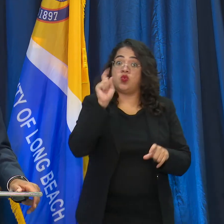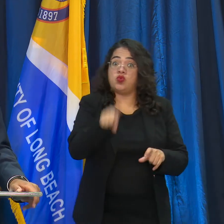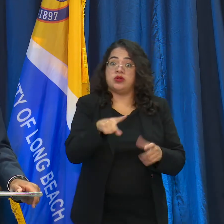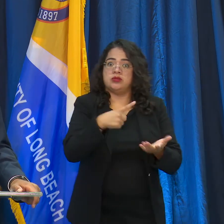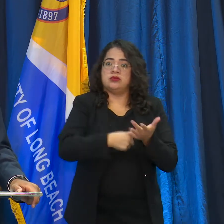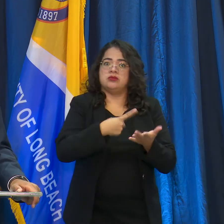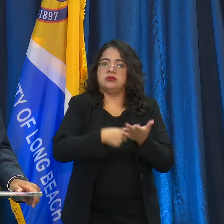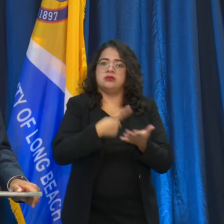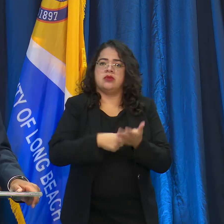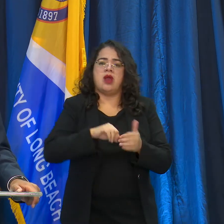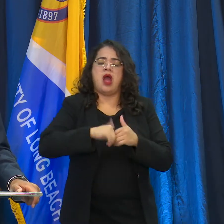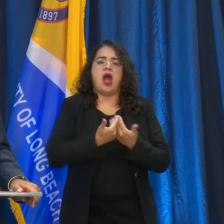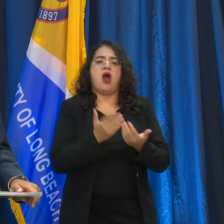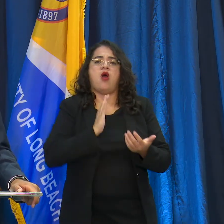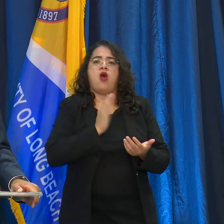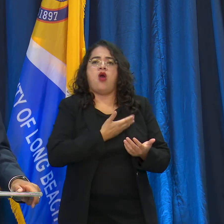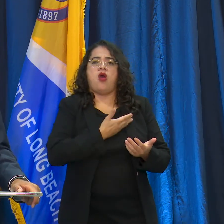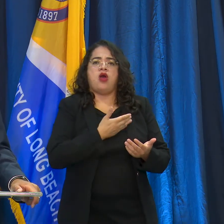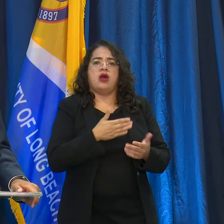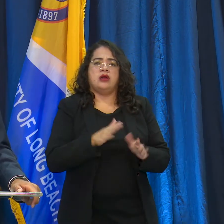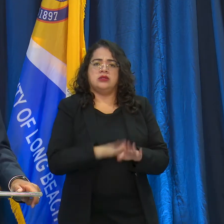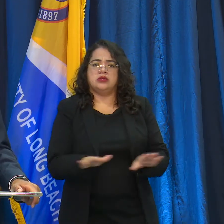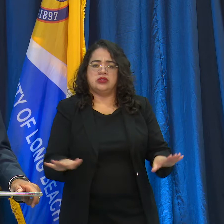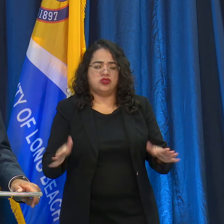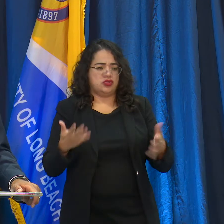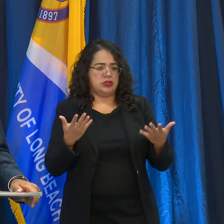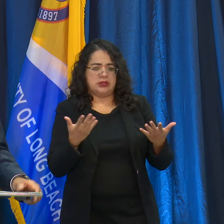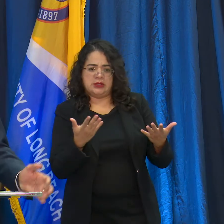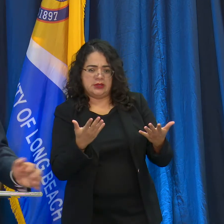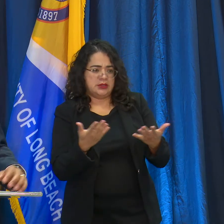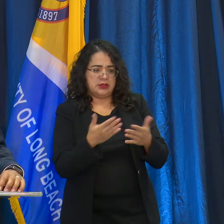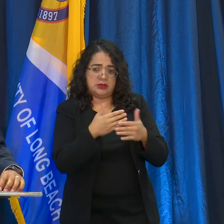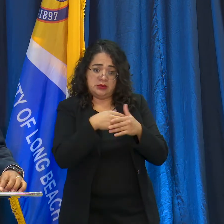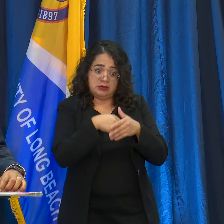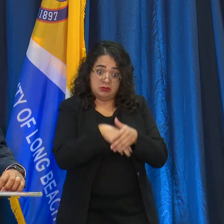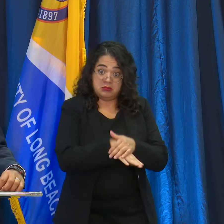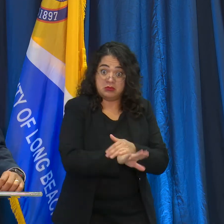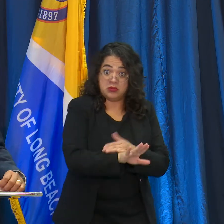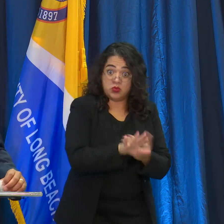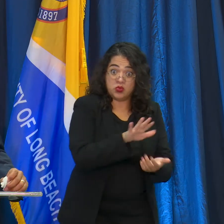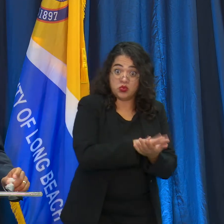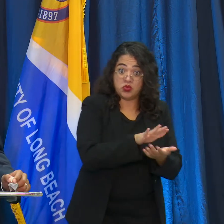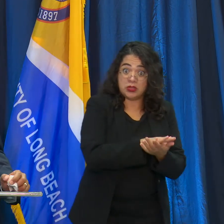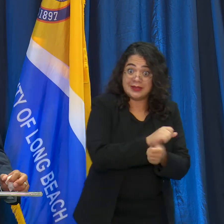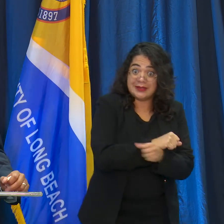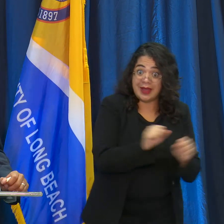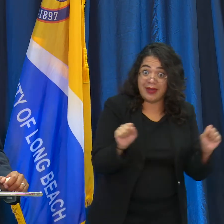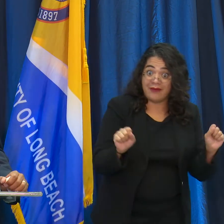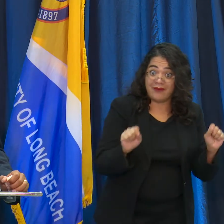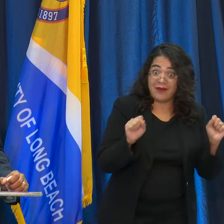our kids safely back into the classroom, and that's something that we are working on with all of our partners and are